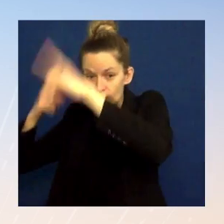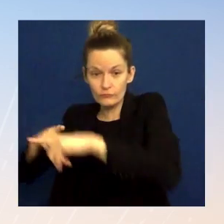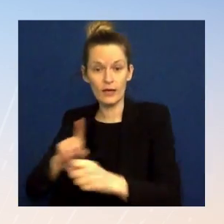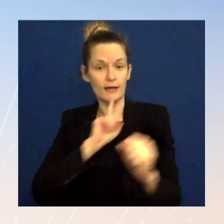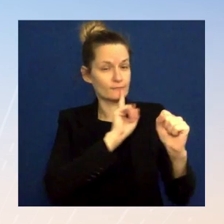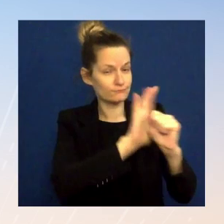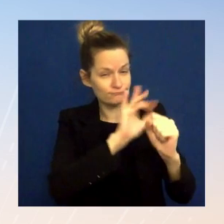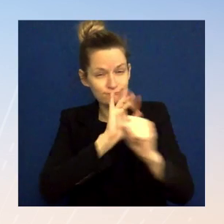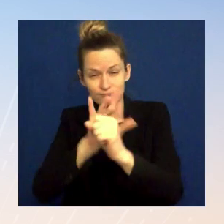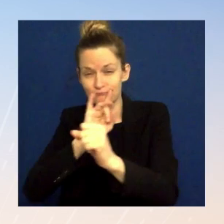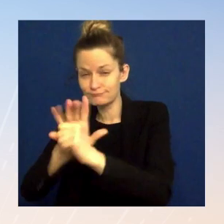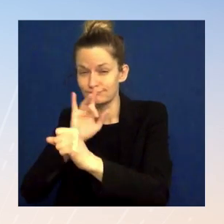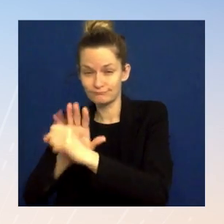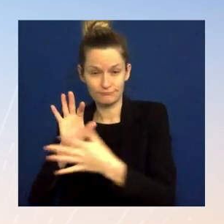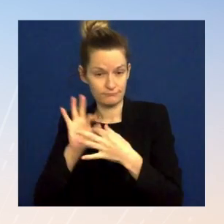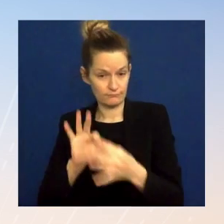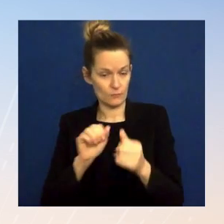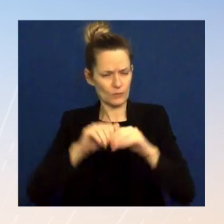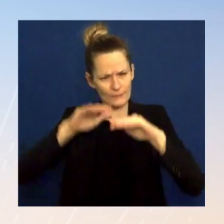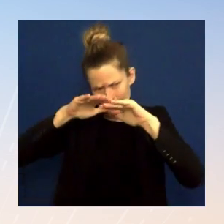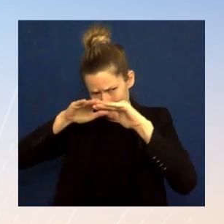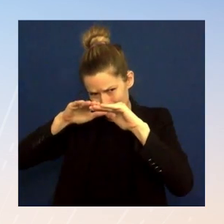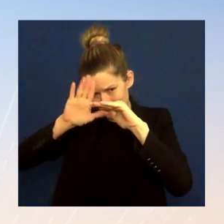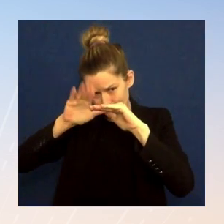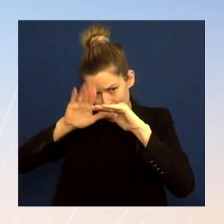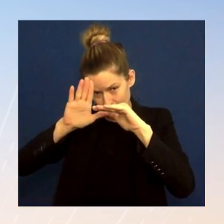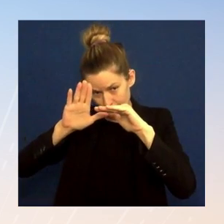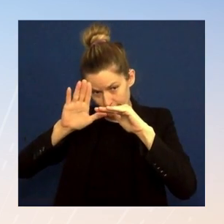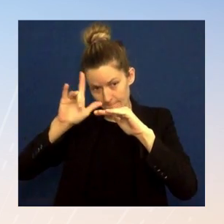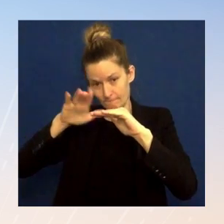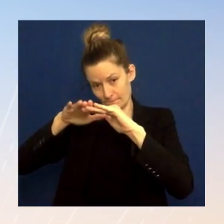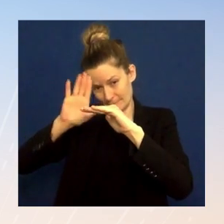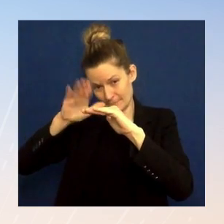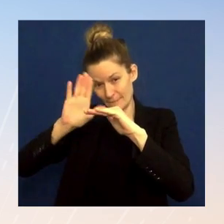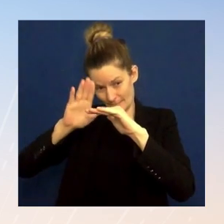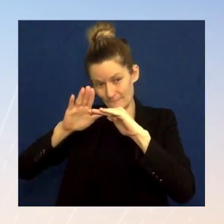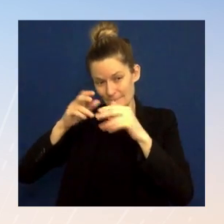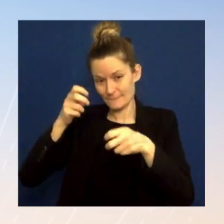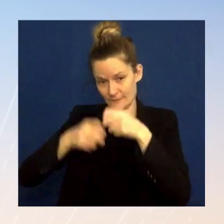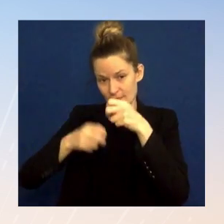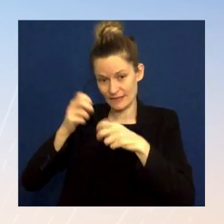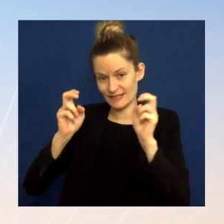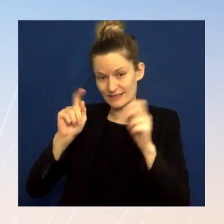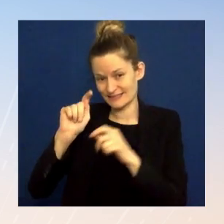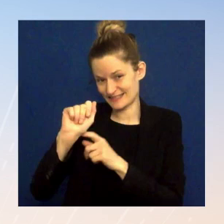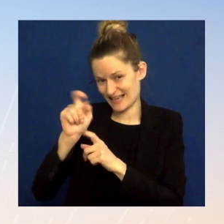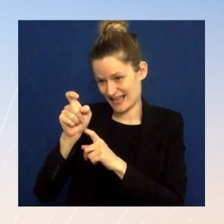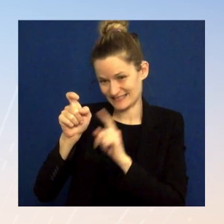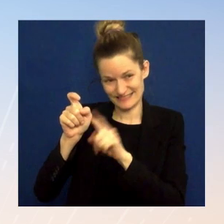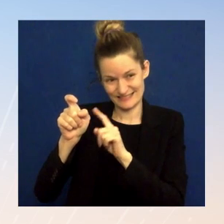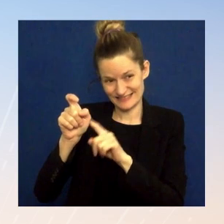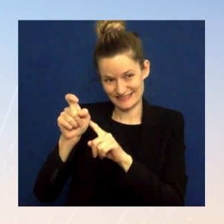by the premier coordinating body of key countries around what is one of the most significant economic milestones